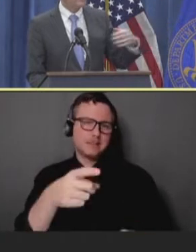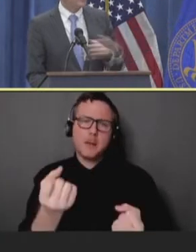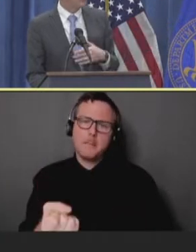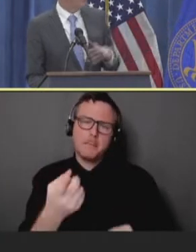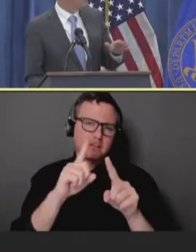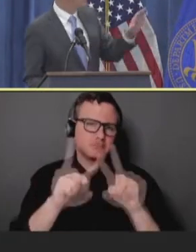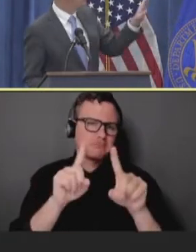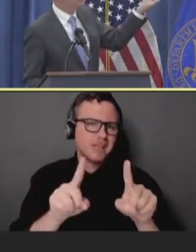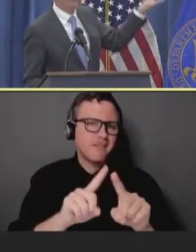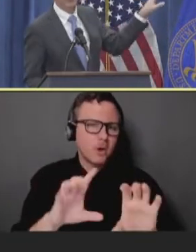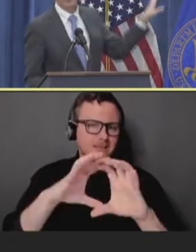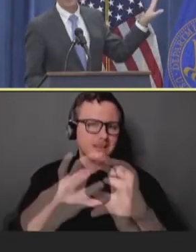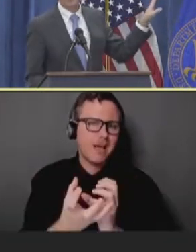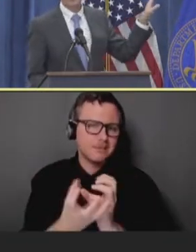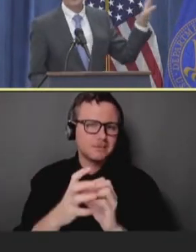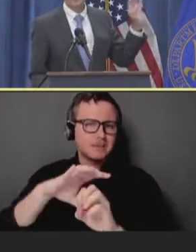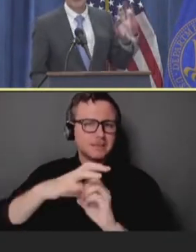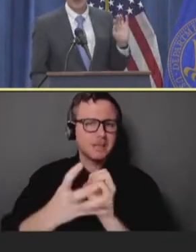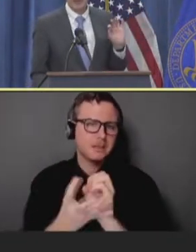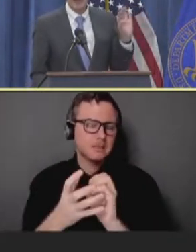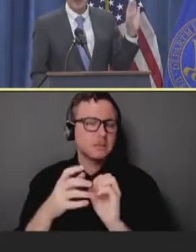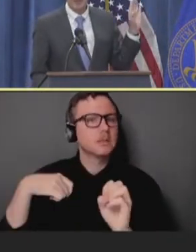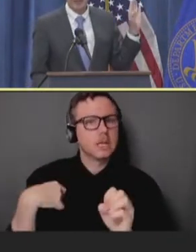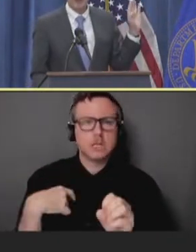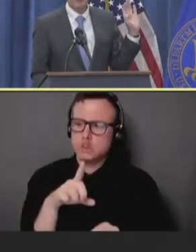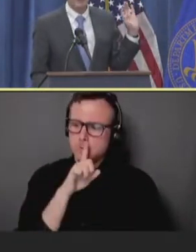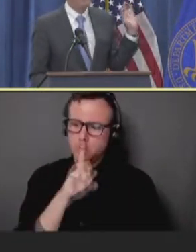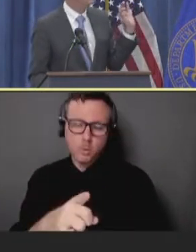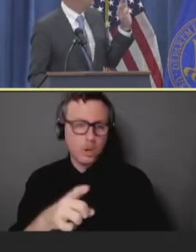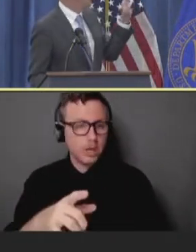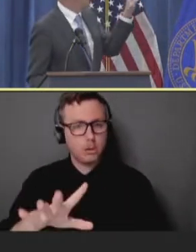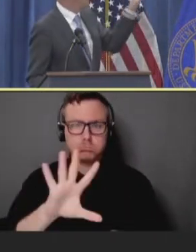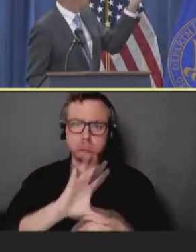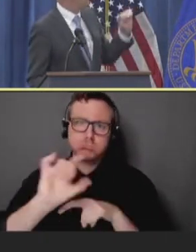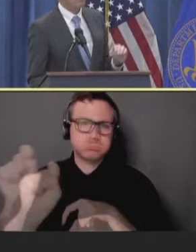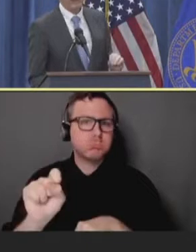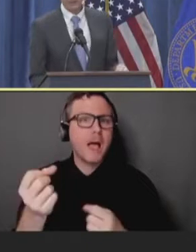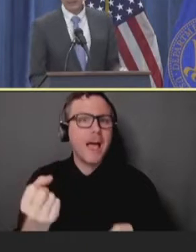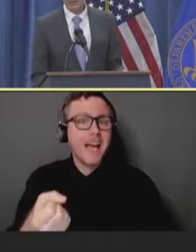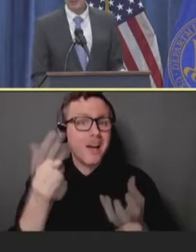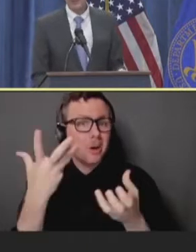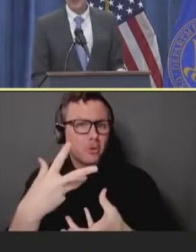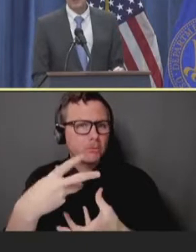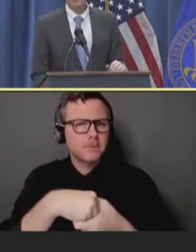As a neurologist, it's stunning how many are involved and the complexity of the system.